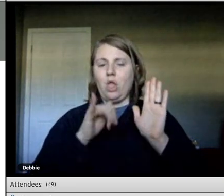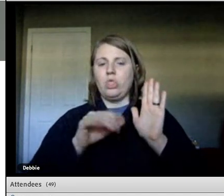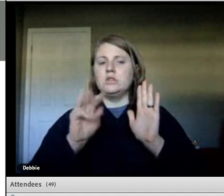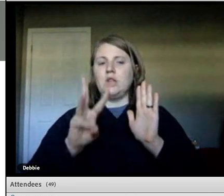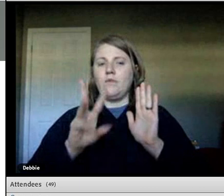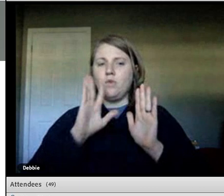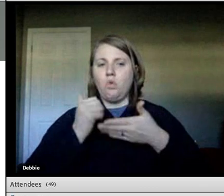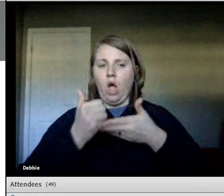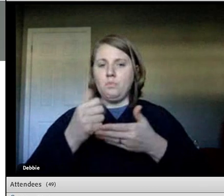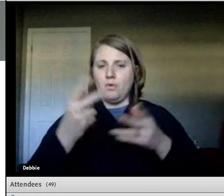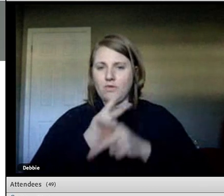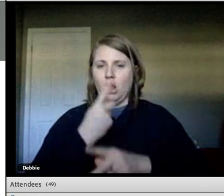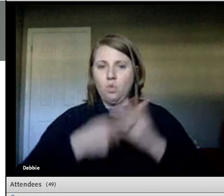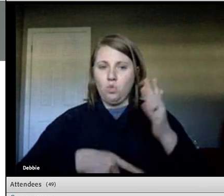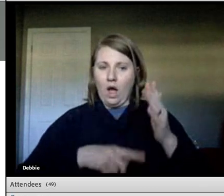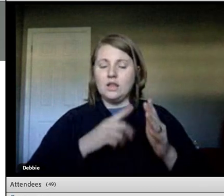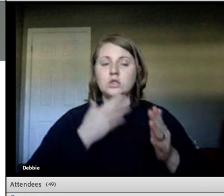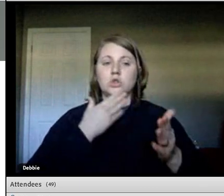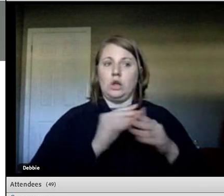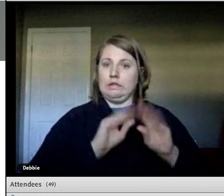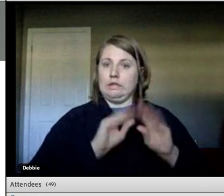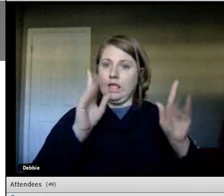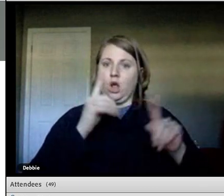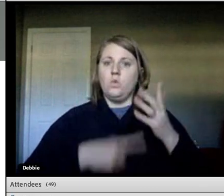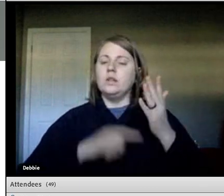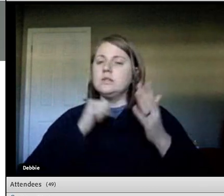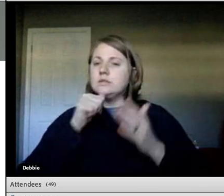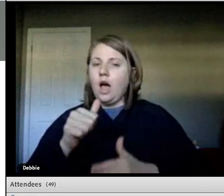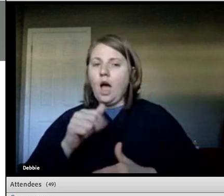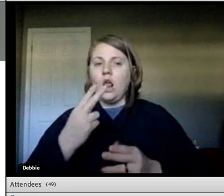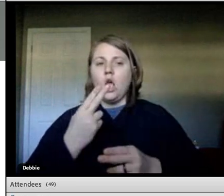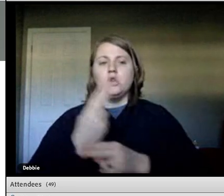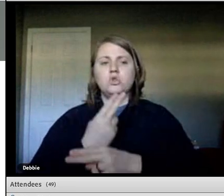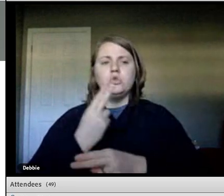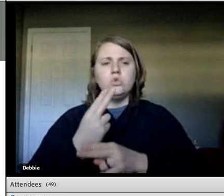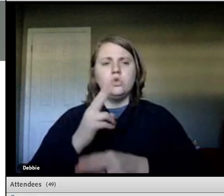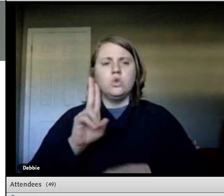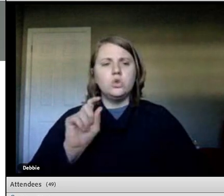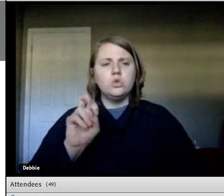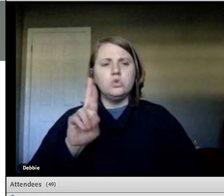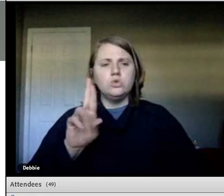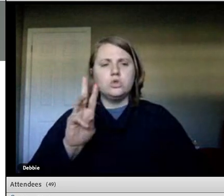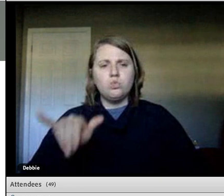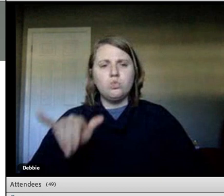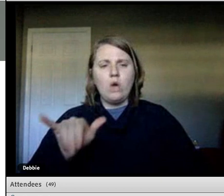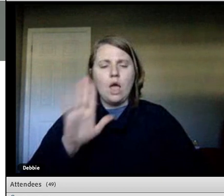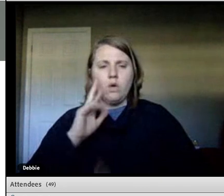UserWay helps you analyze your site and resources to help you figure out if they're accessible,